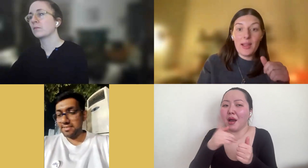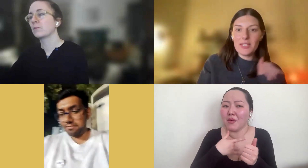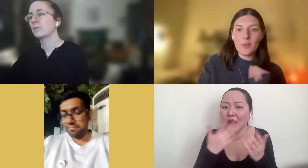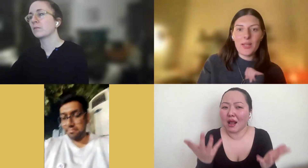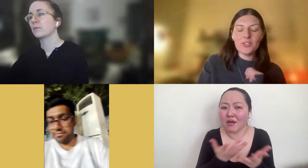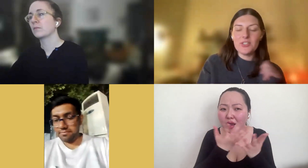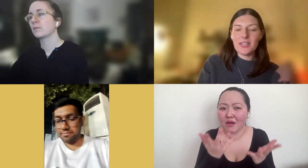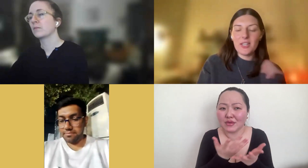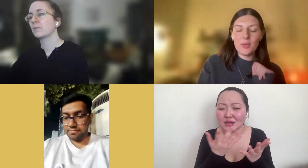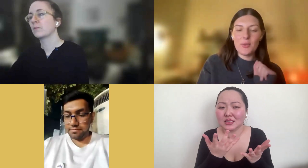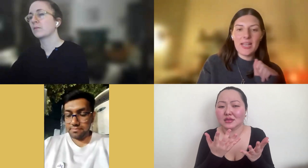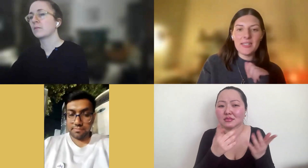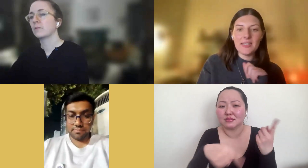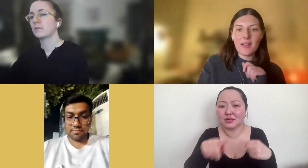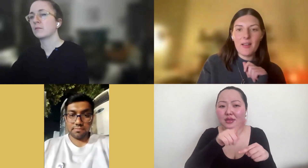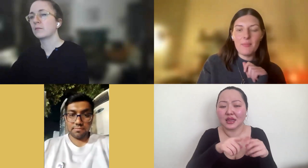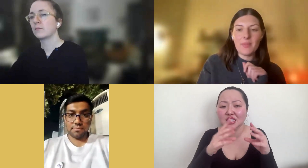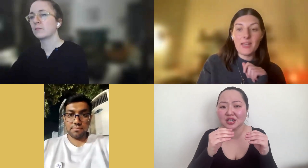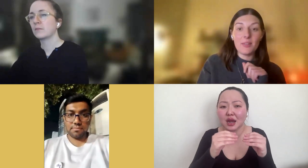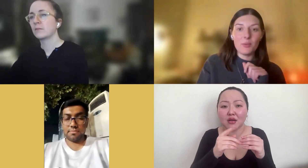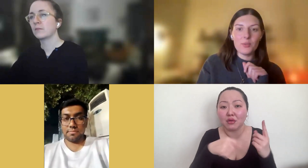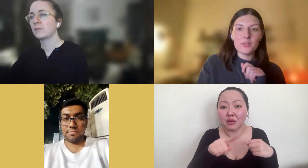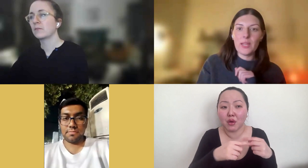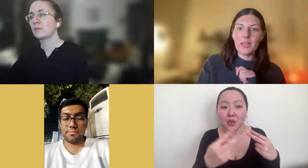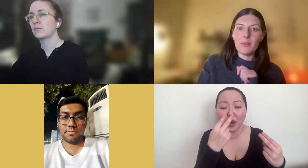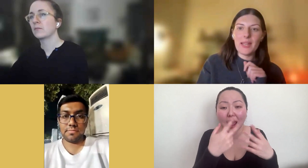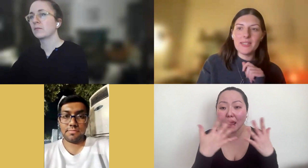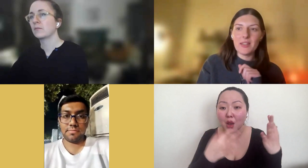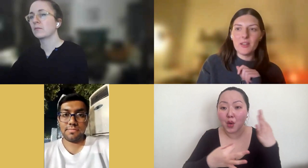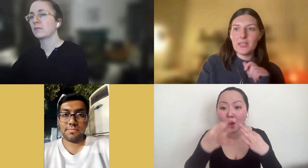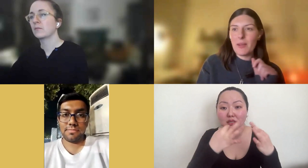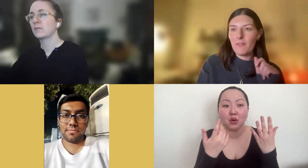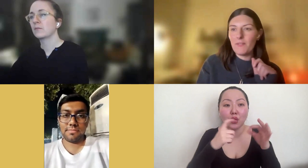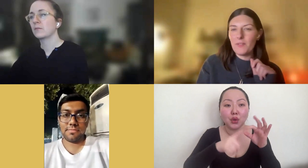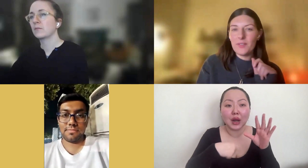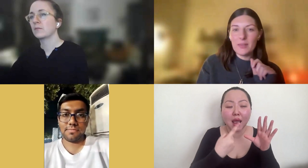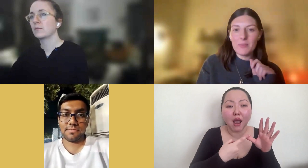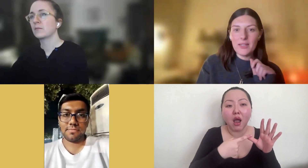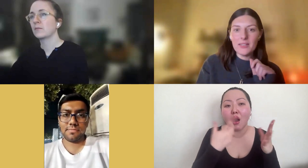if you have any questions, any Q&As, any thoughts, we are going to be getting to those in about 15